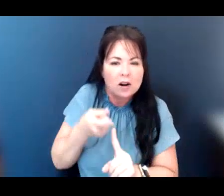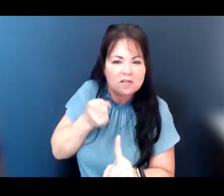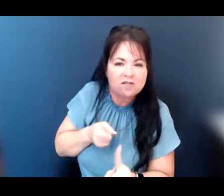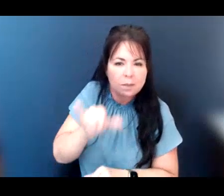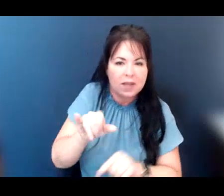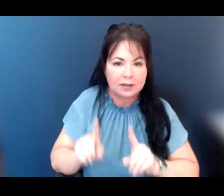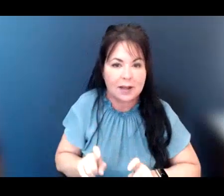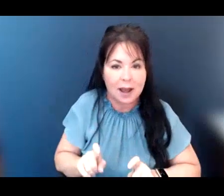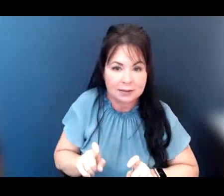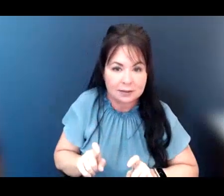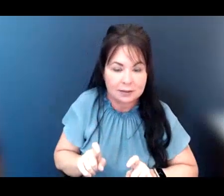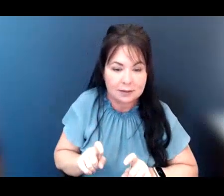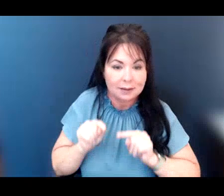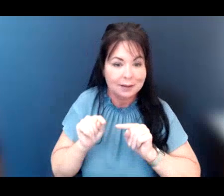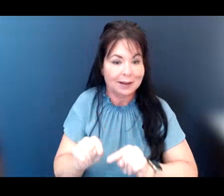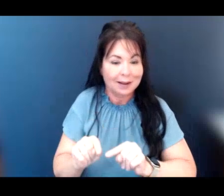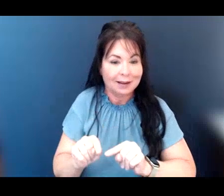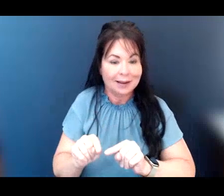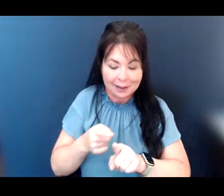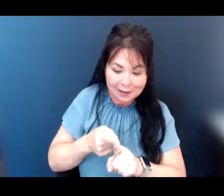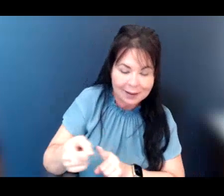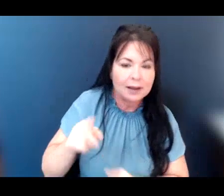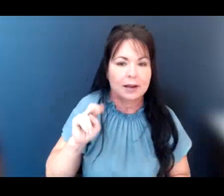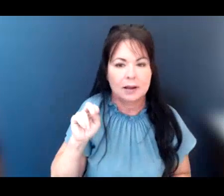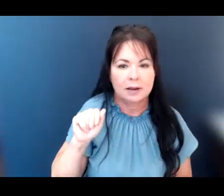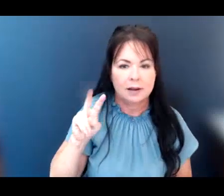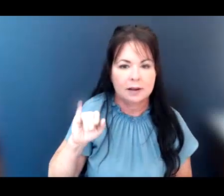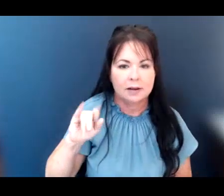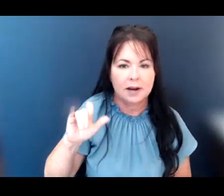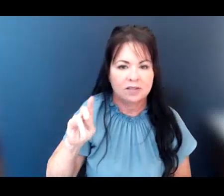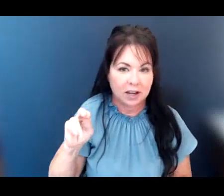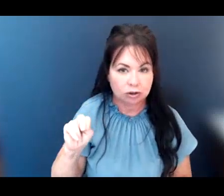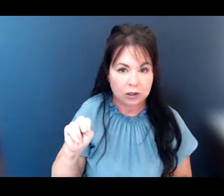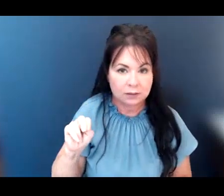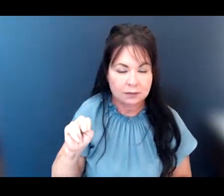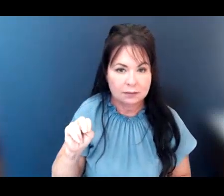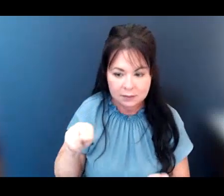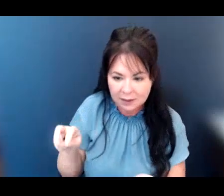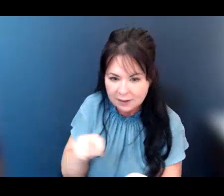So we're now offering kind of an alternate option through the form of a survey.